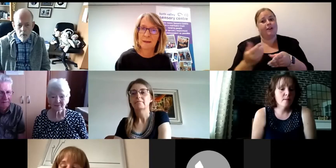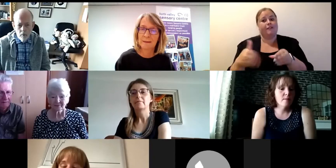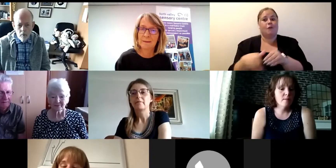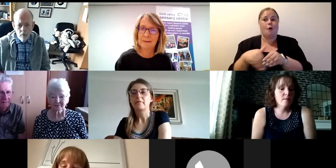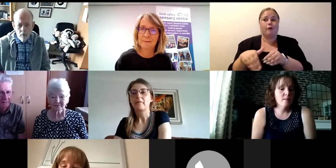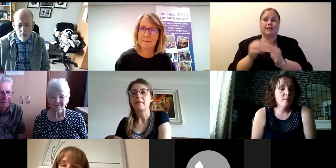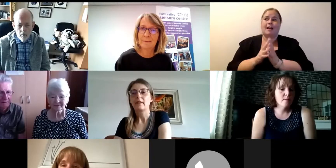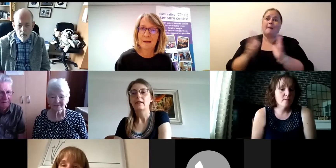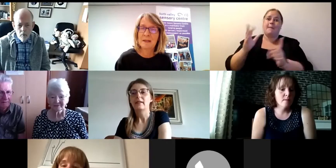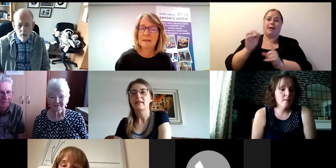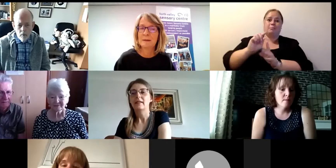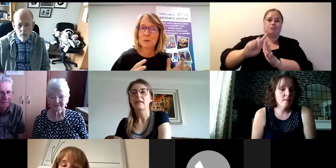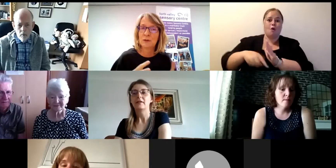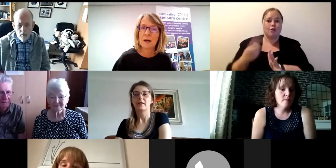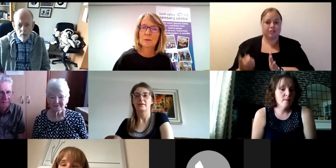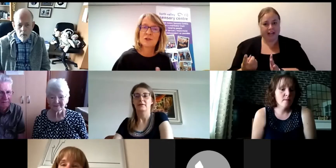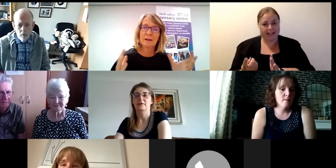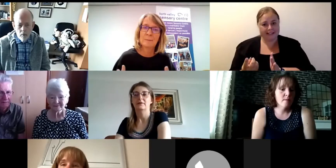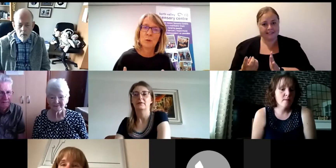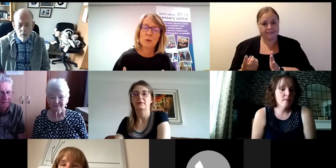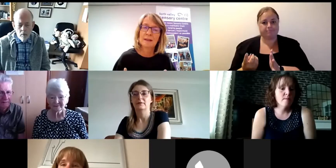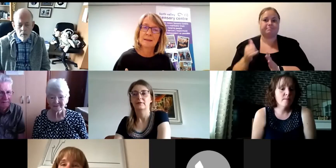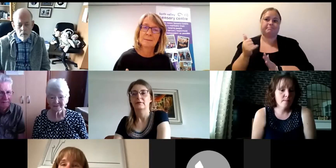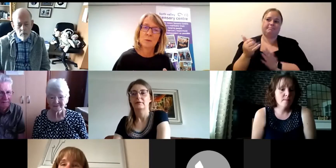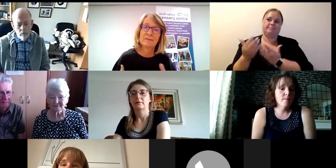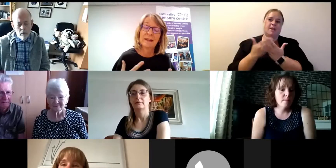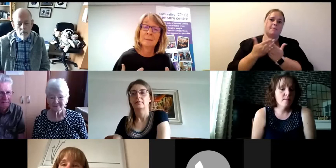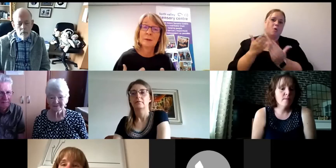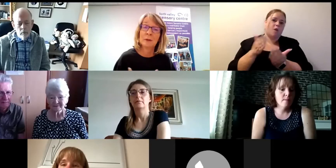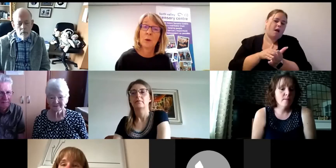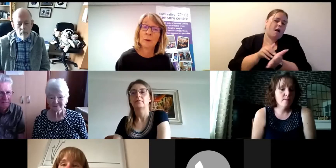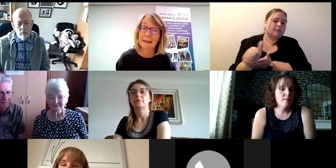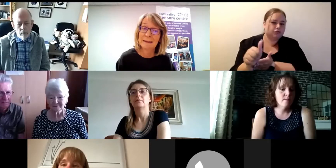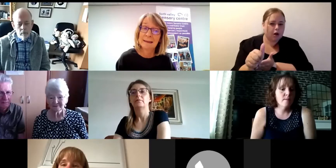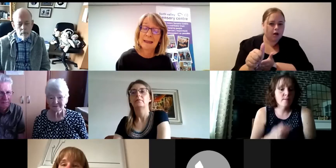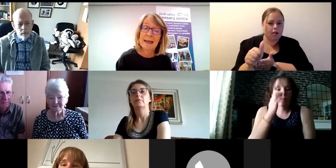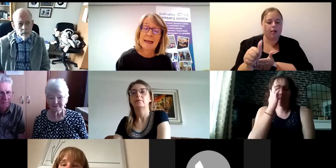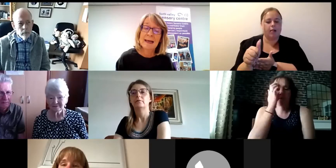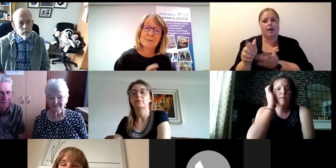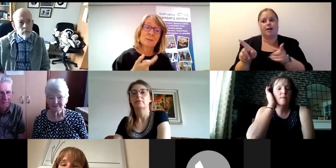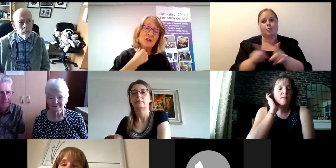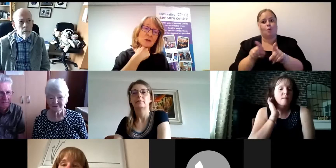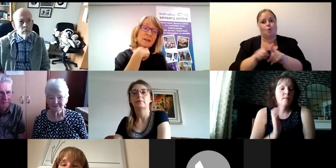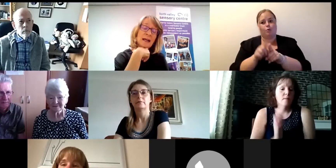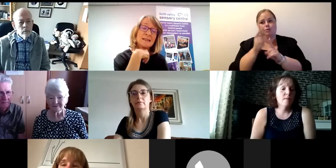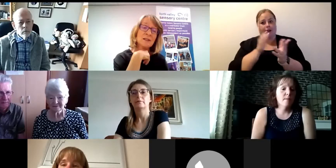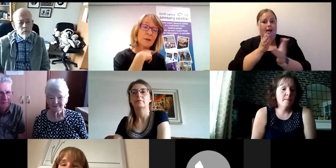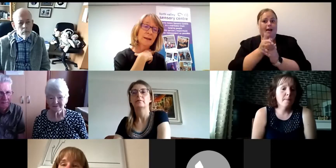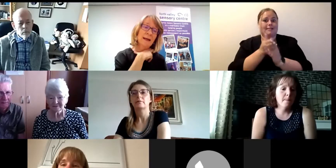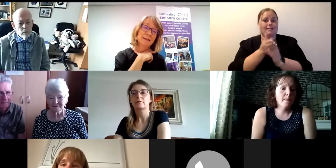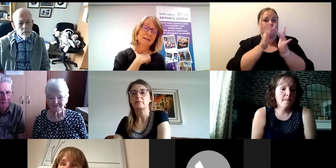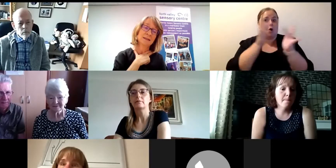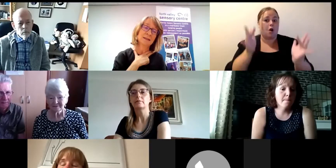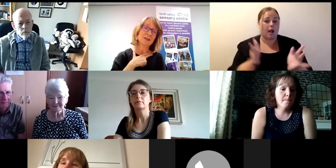that are maybe a bit more cultural. More available online. So I was just going to ask Laura actually